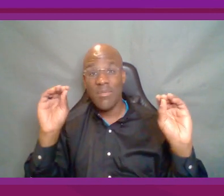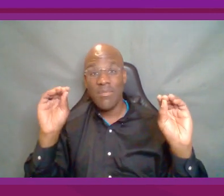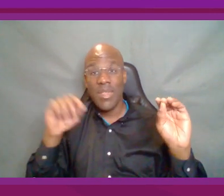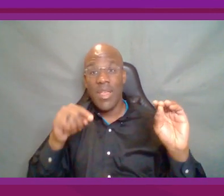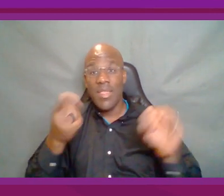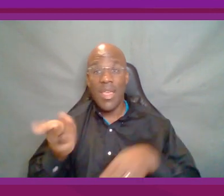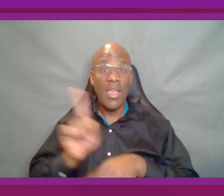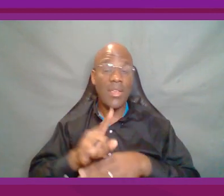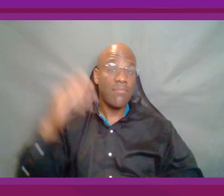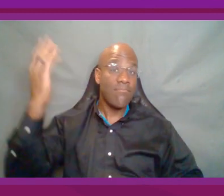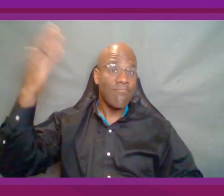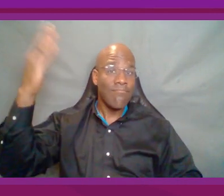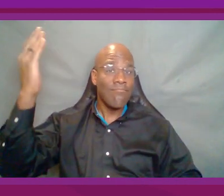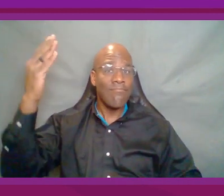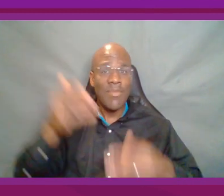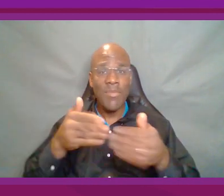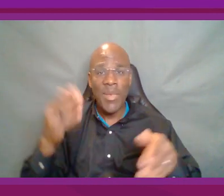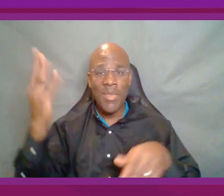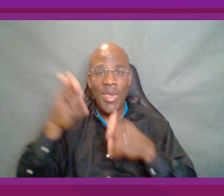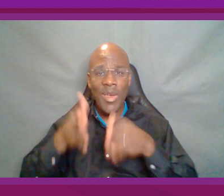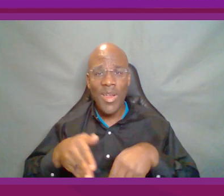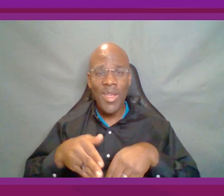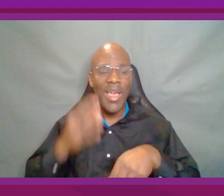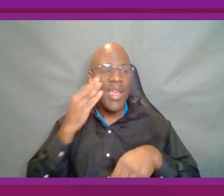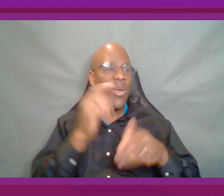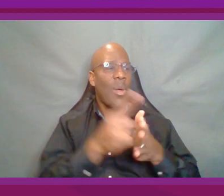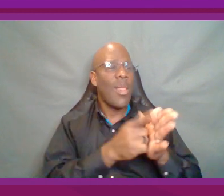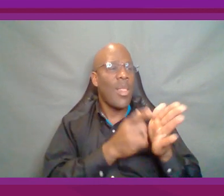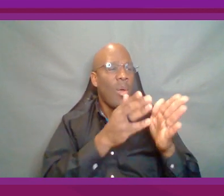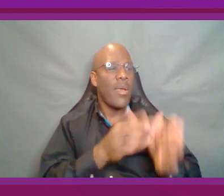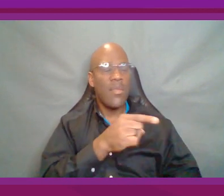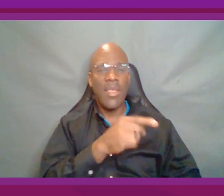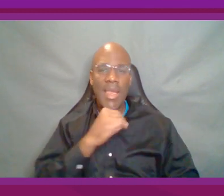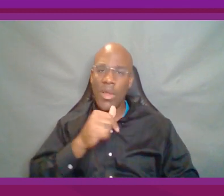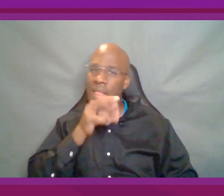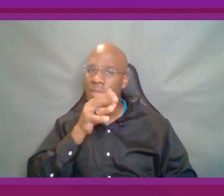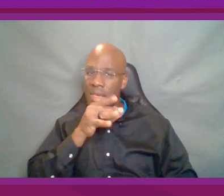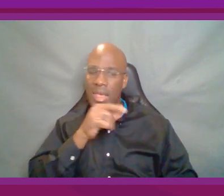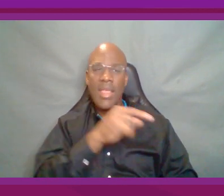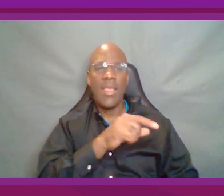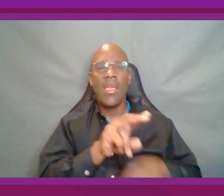and they're public speakers for a living, I know lawyers who don't speak who utilize